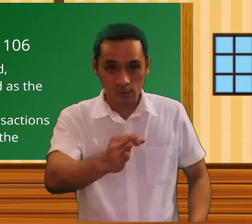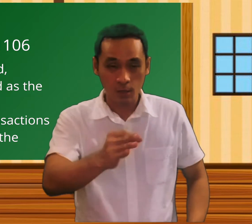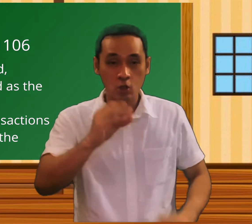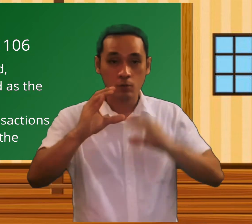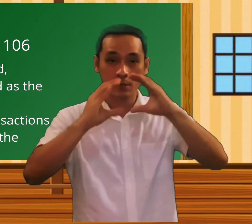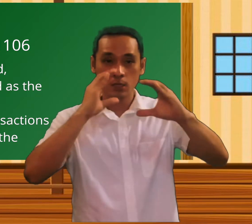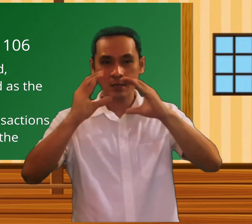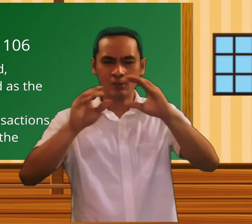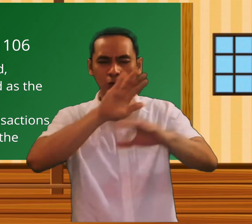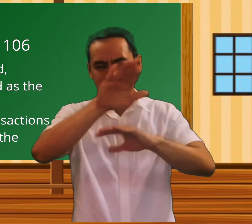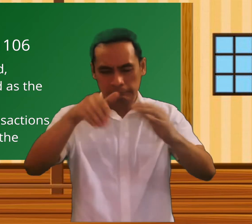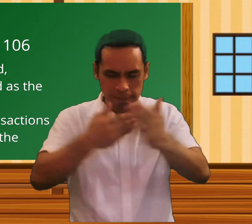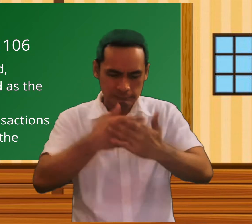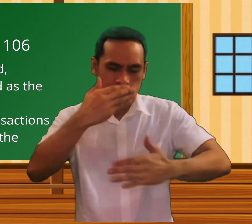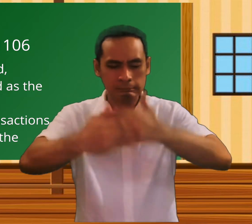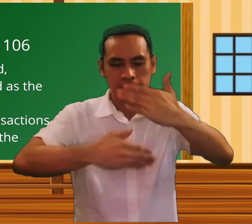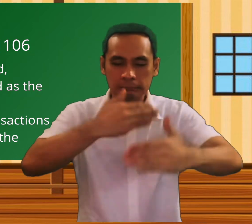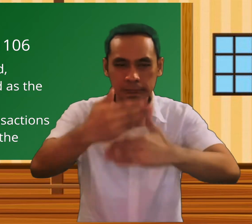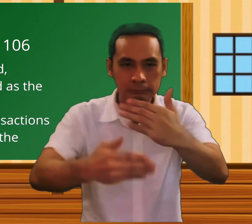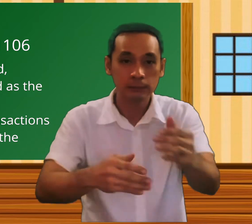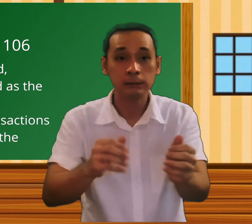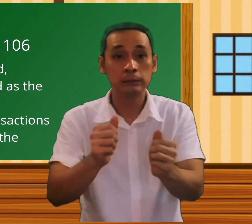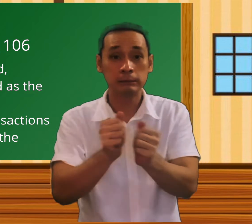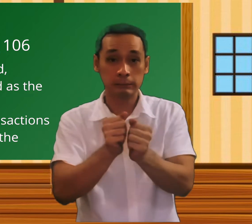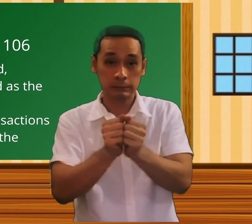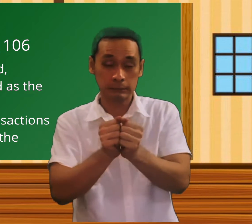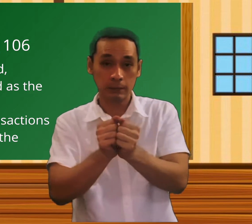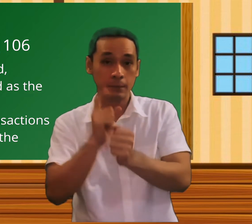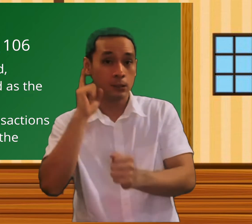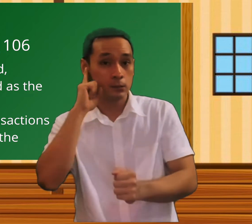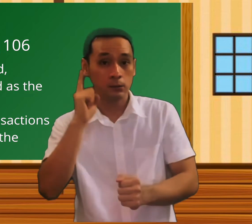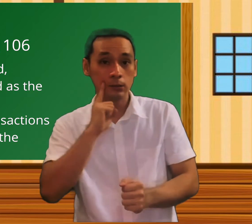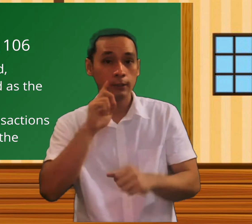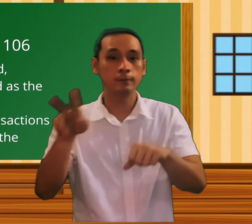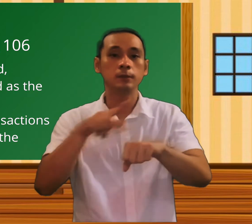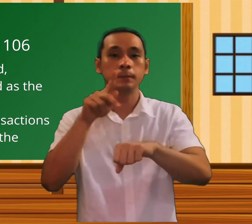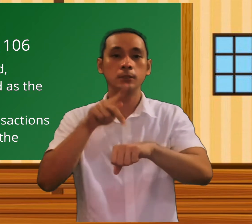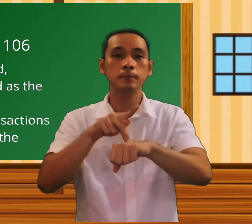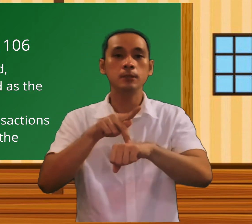in all transactions which involve the death in the philippines